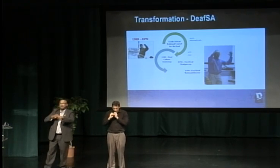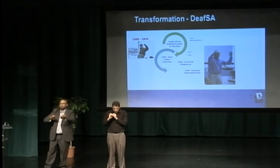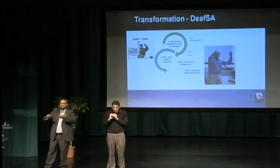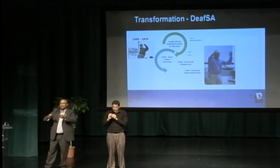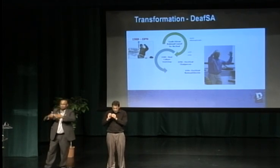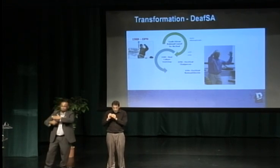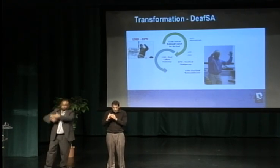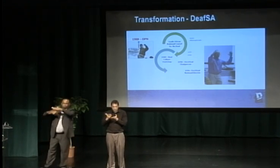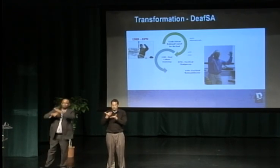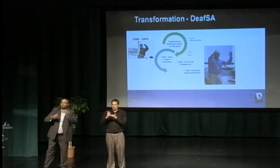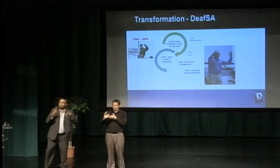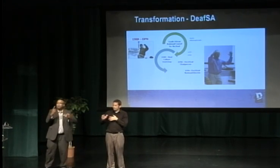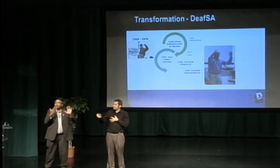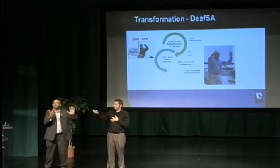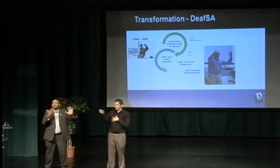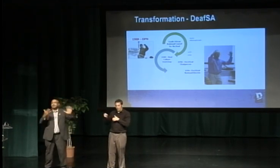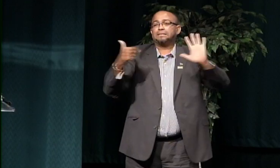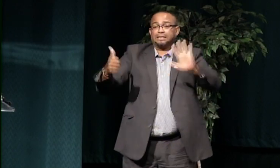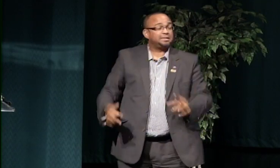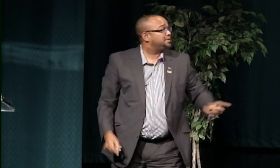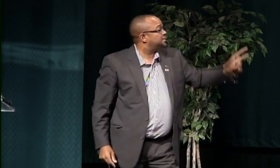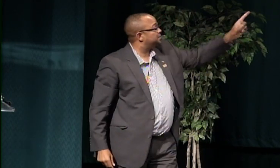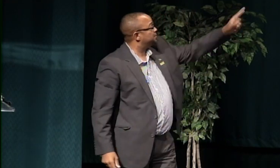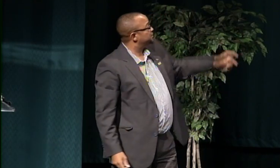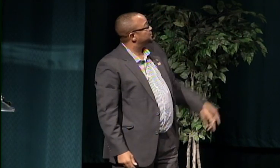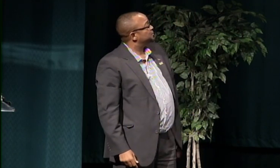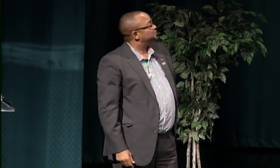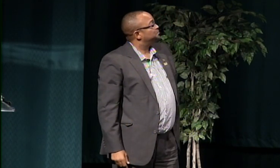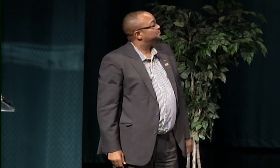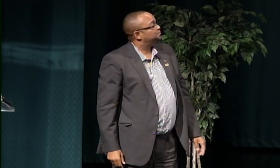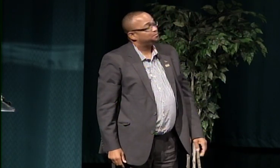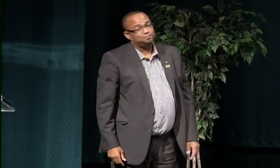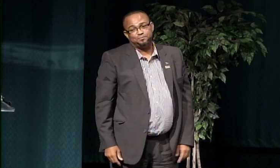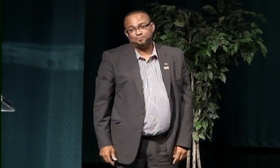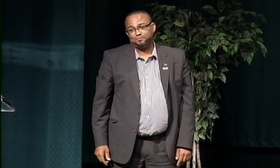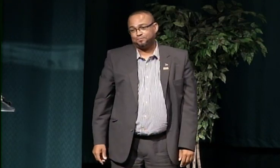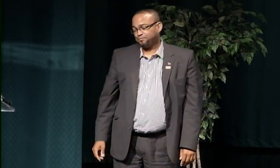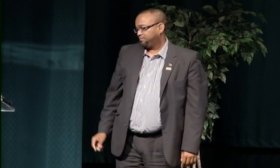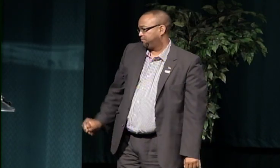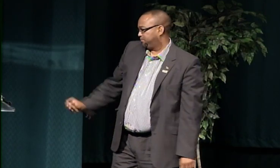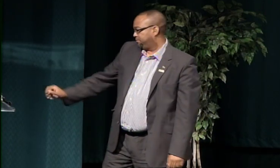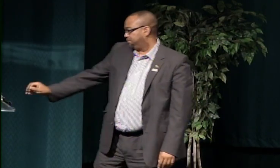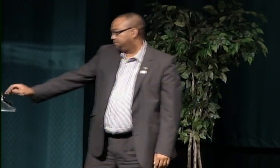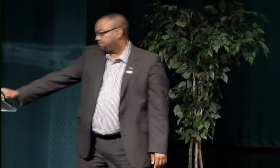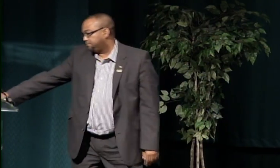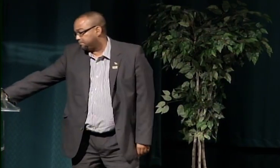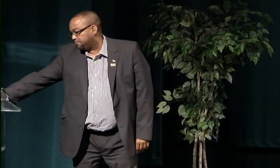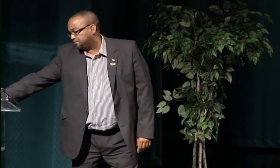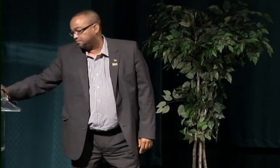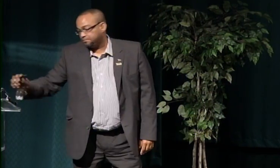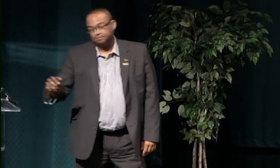that we have a council run by deaf people. And we then had the first deaf national director.